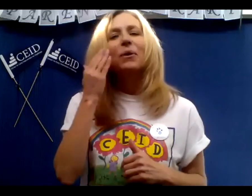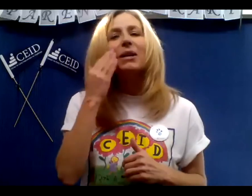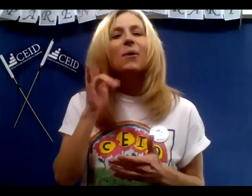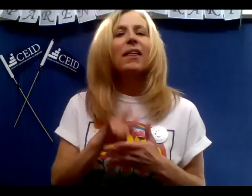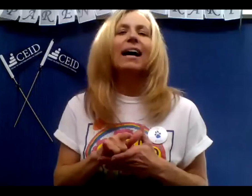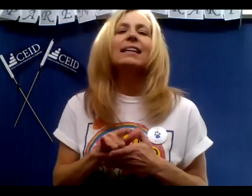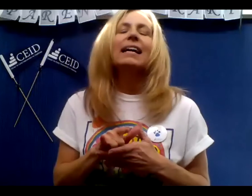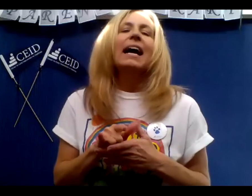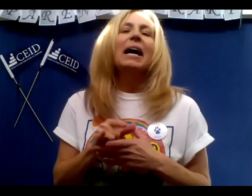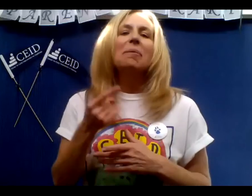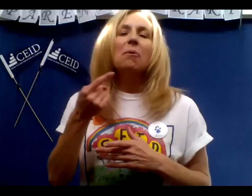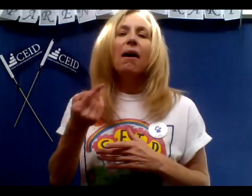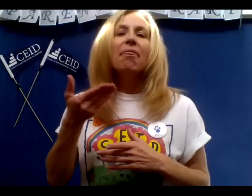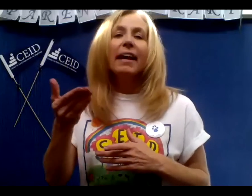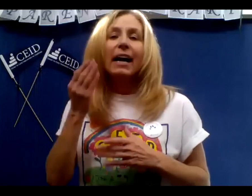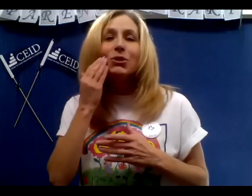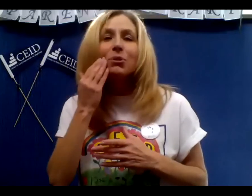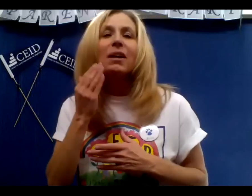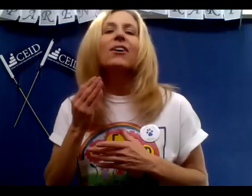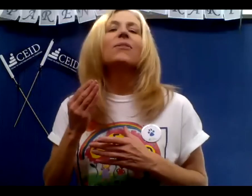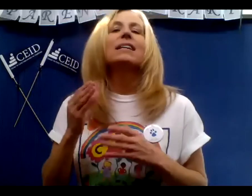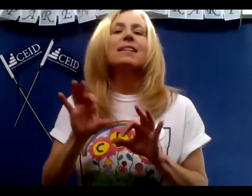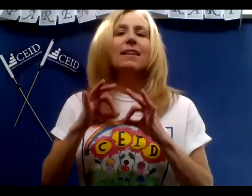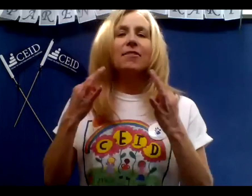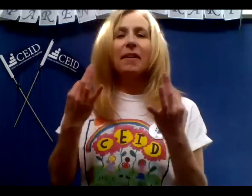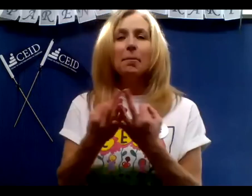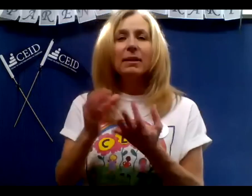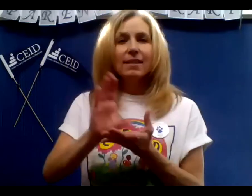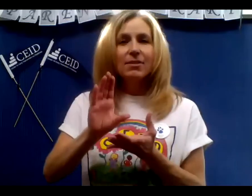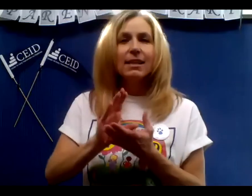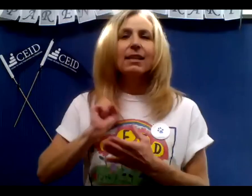And we know that. The one thing I do know is that the families of CEID